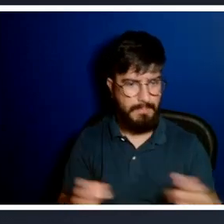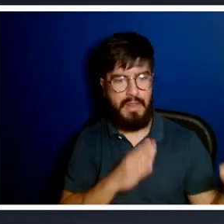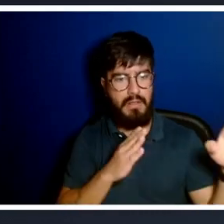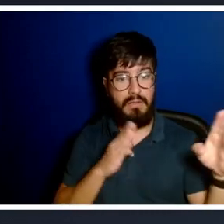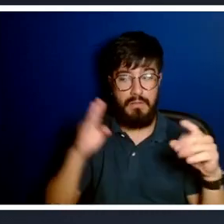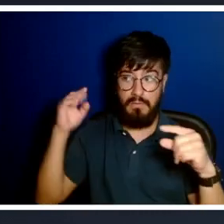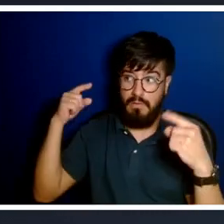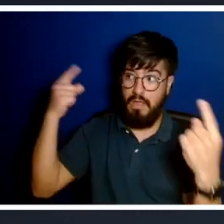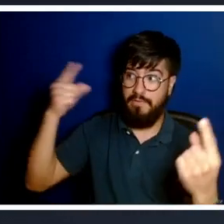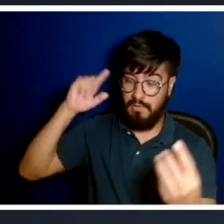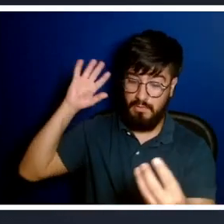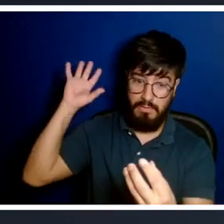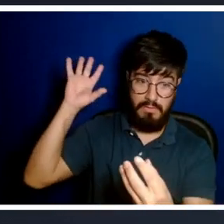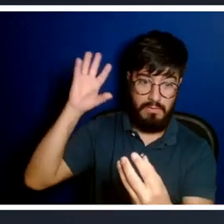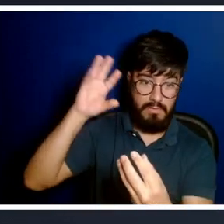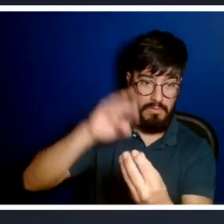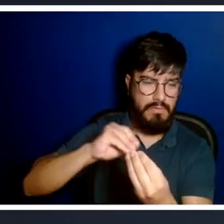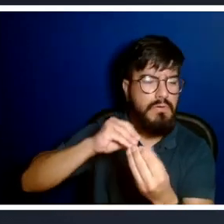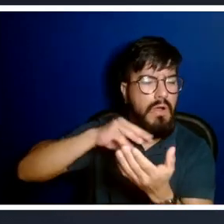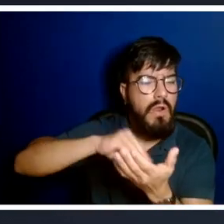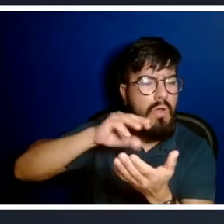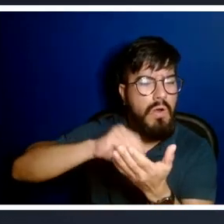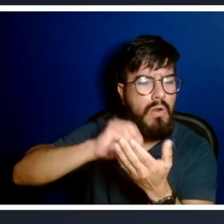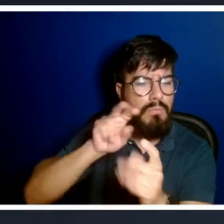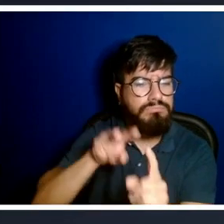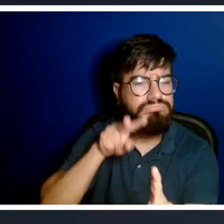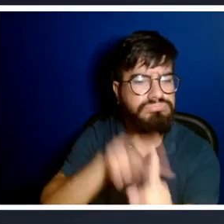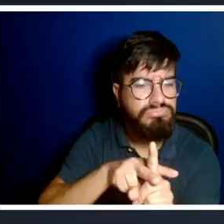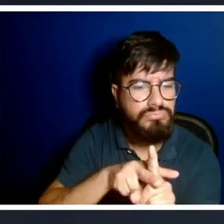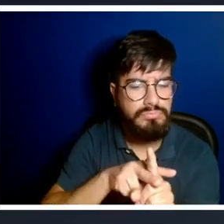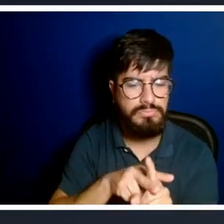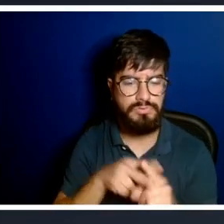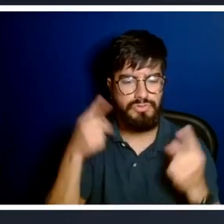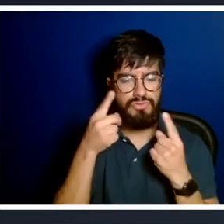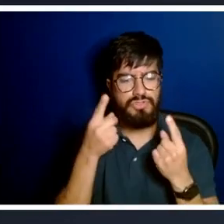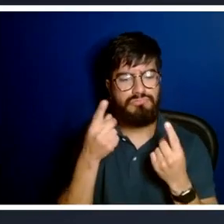internship experience. And thinking about what they want to do with that. And we've gotten,